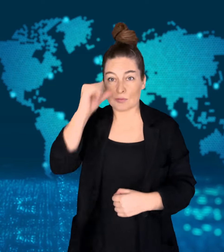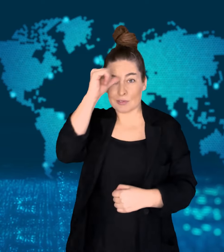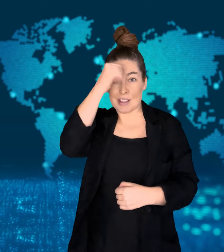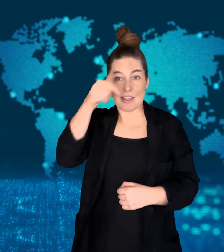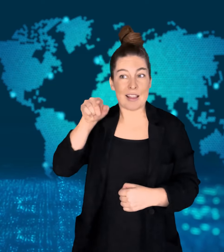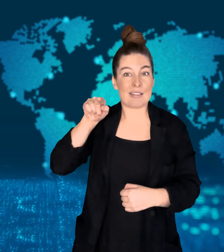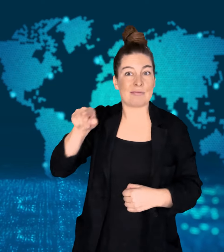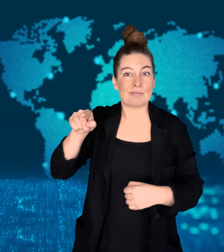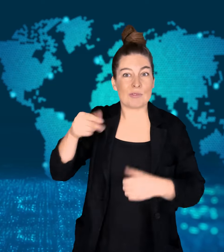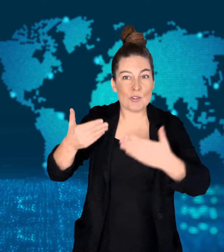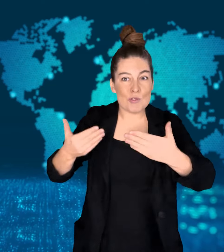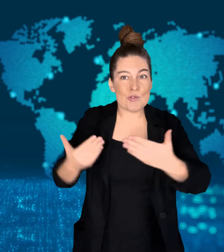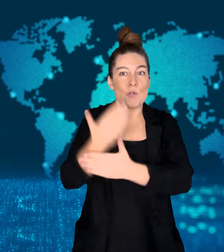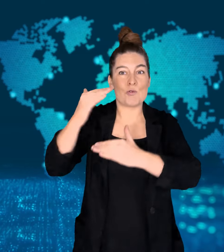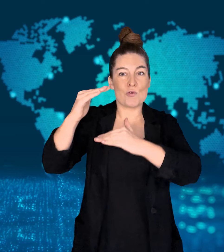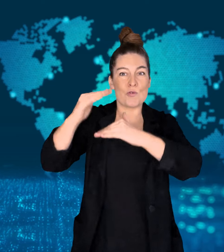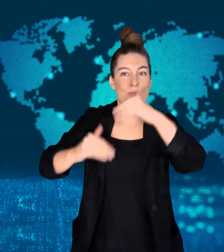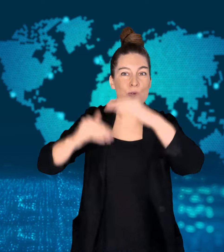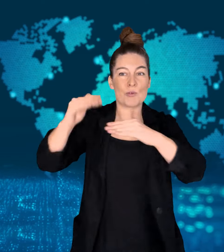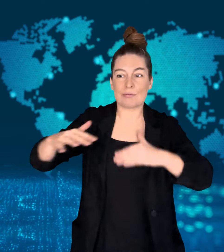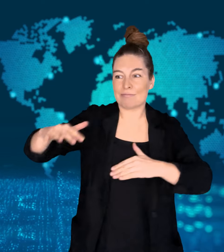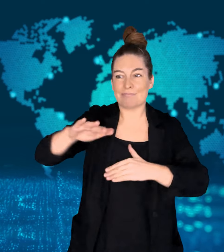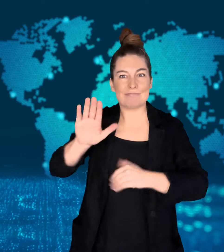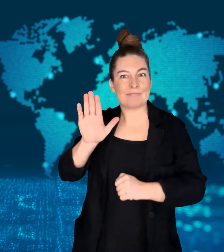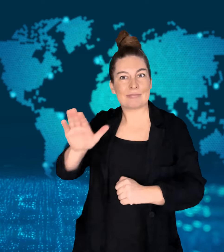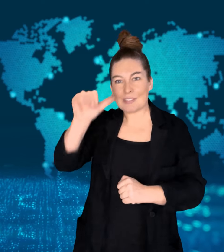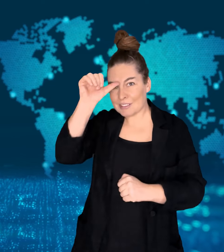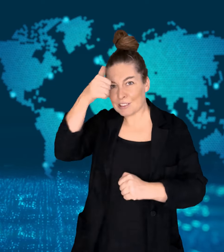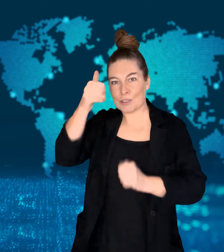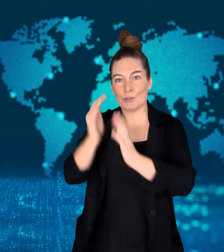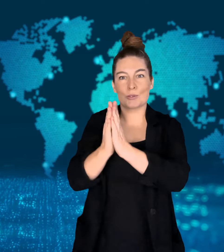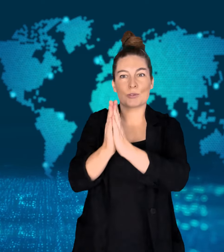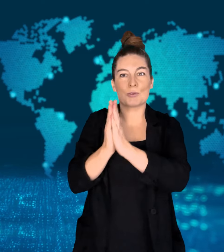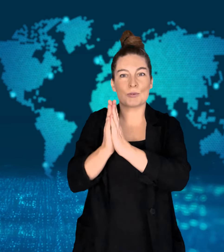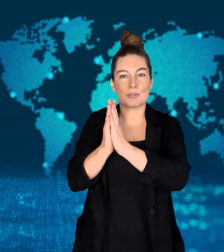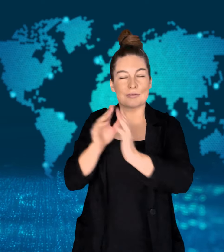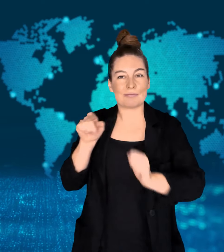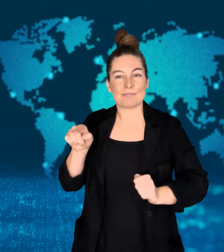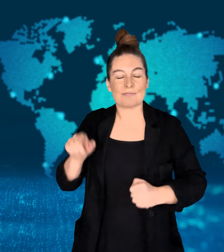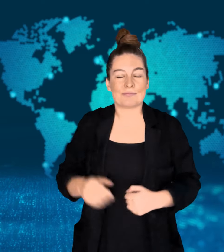New Hindu temple